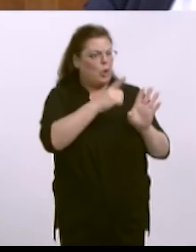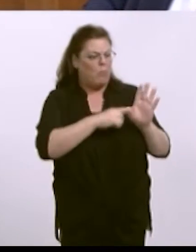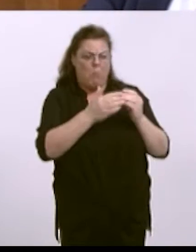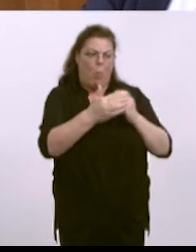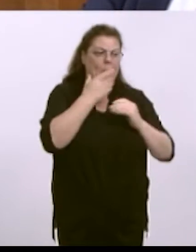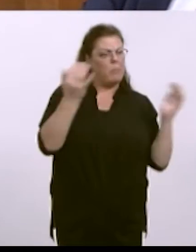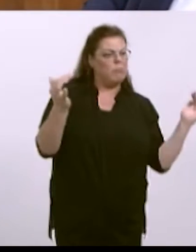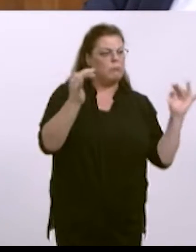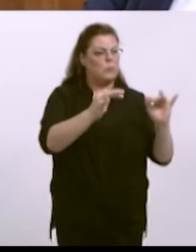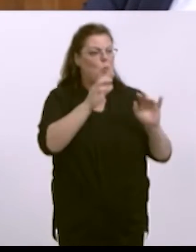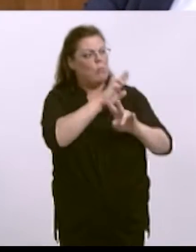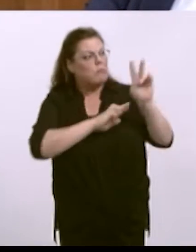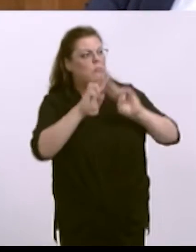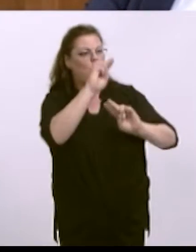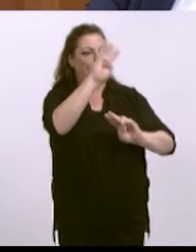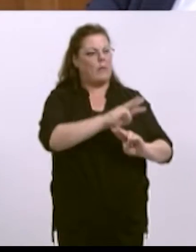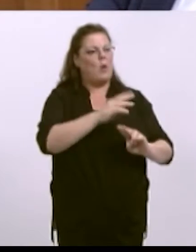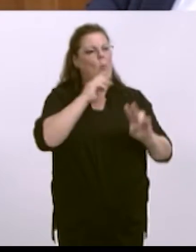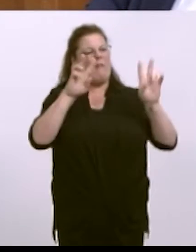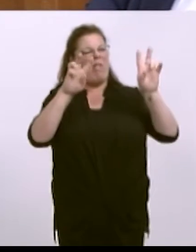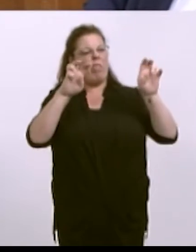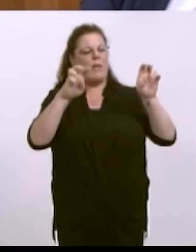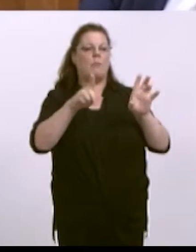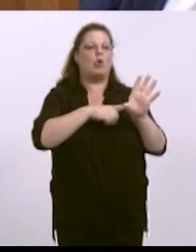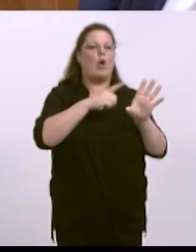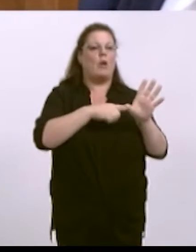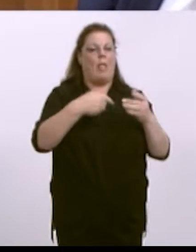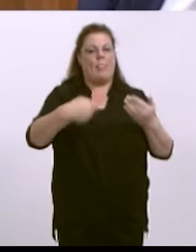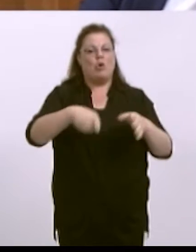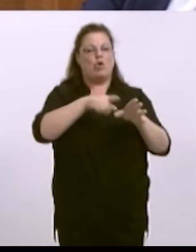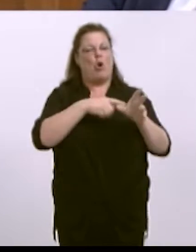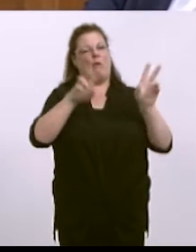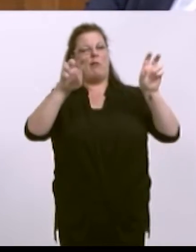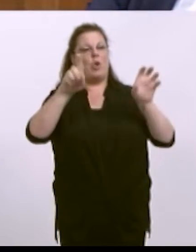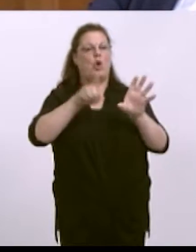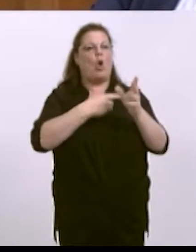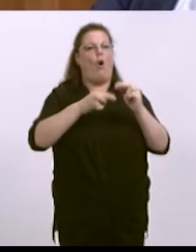Wales on the basis of themed years, and so, this year is the Year of Adventure. We know